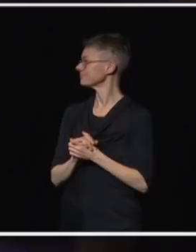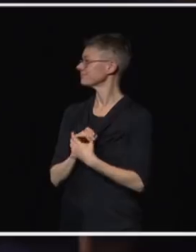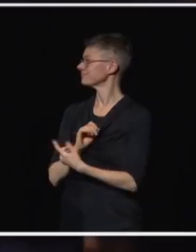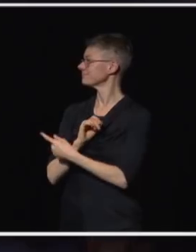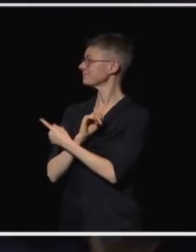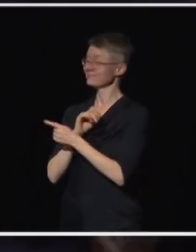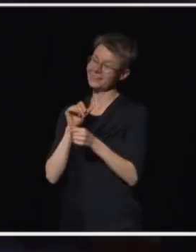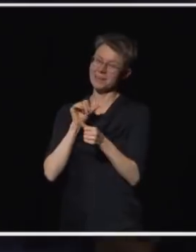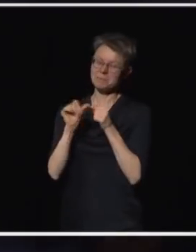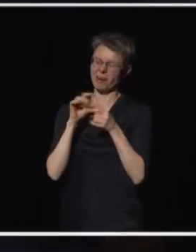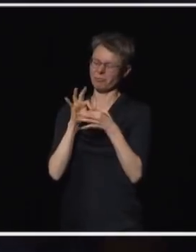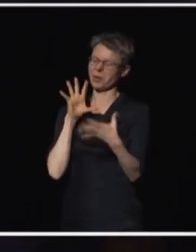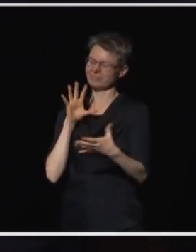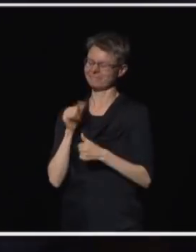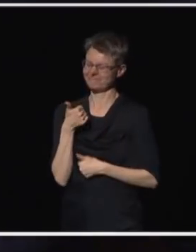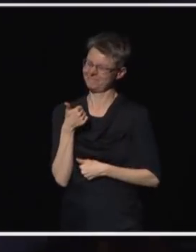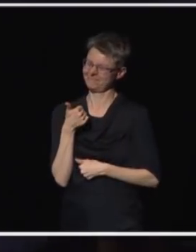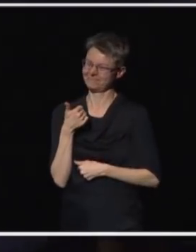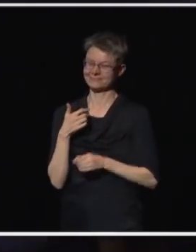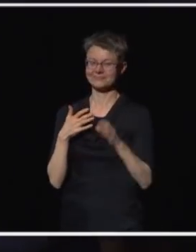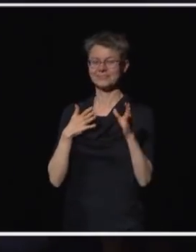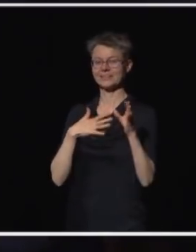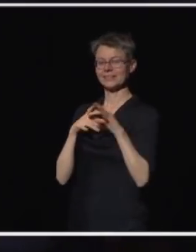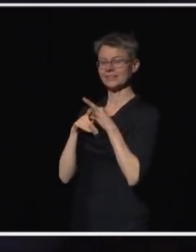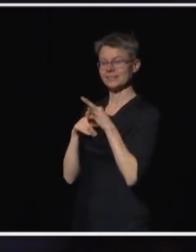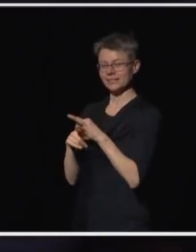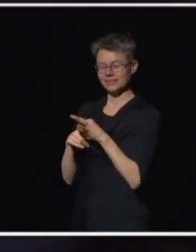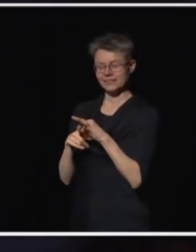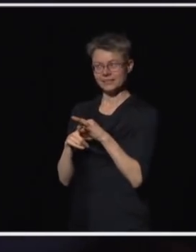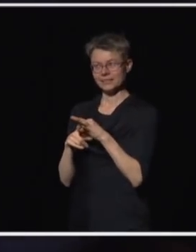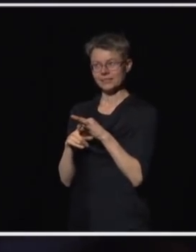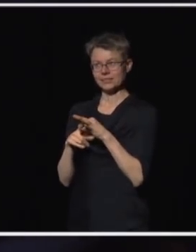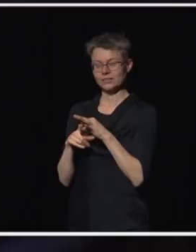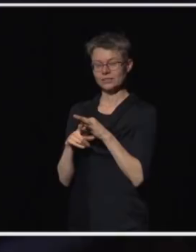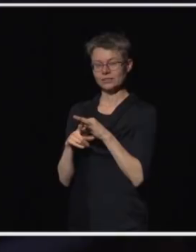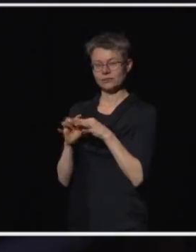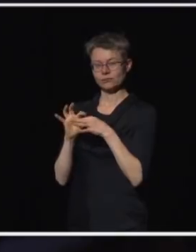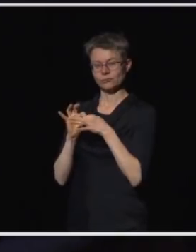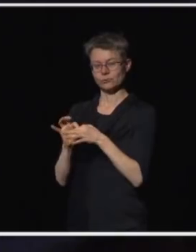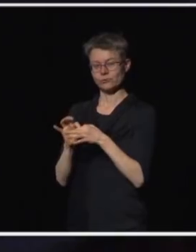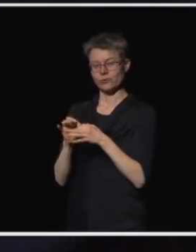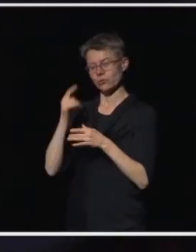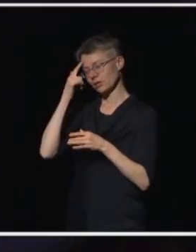It's better for everyone. My question has to do with kind of the concept